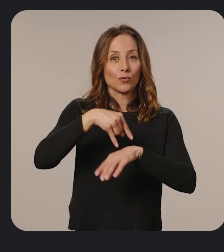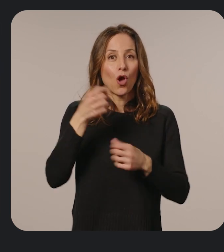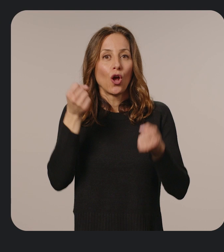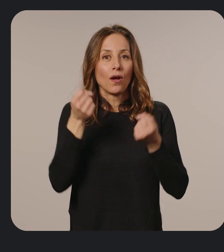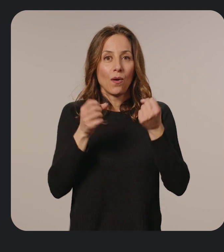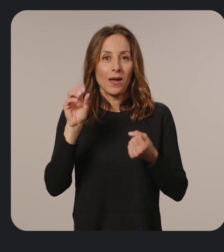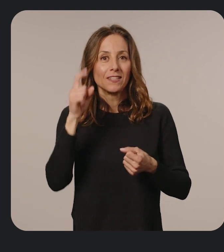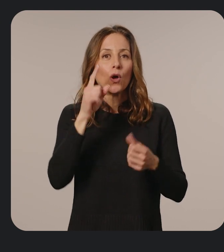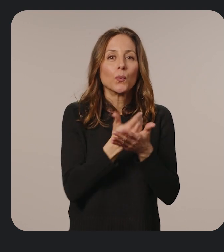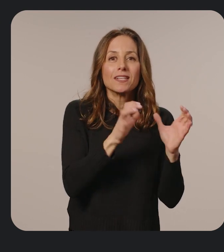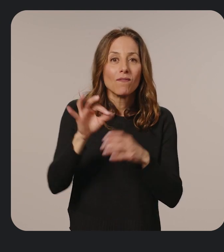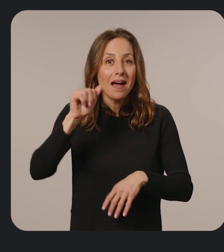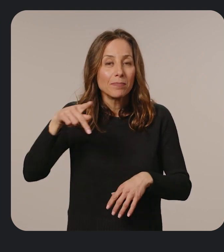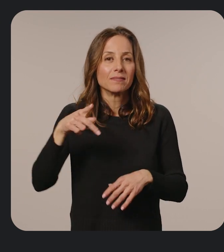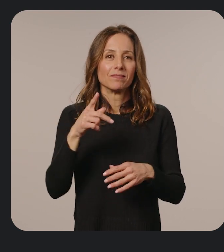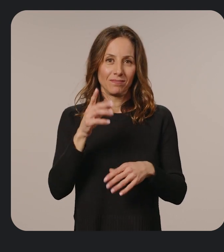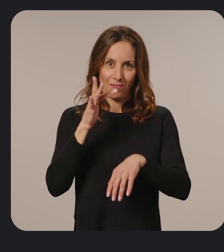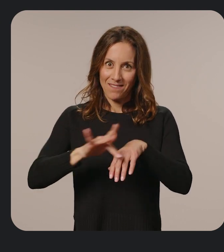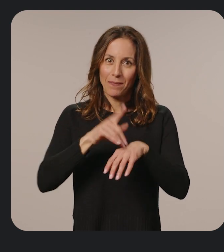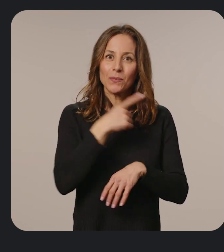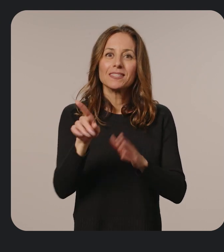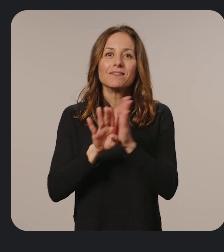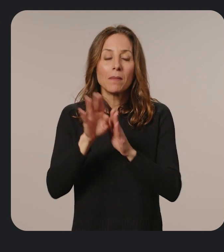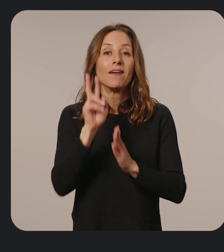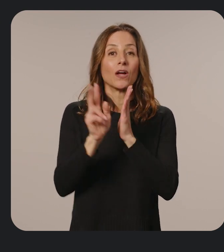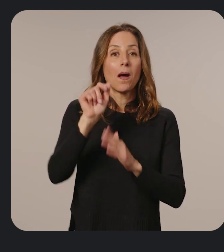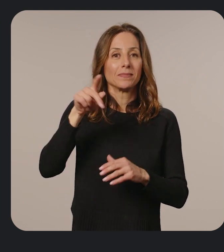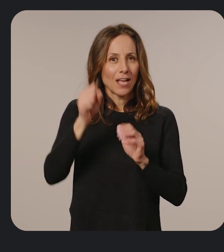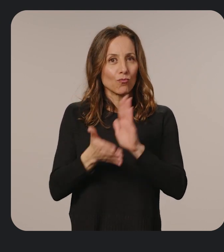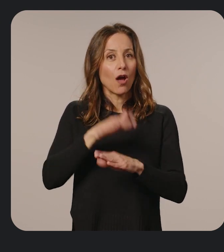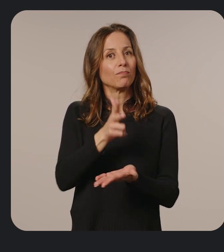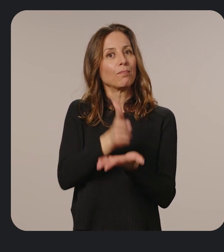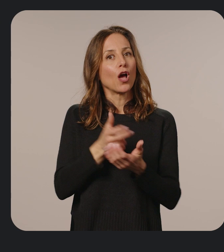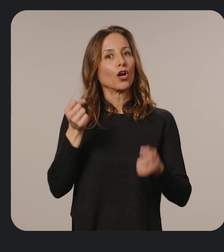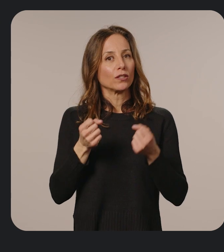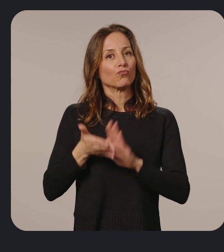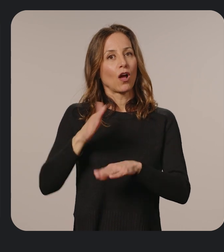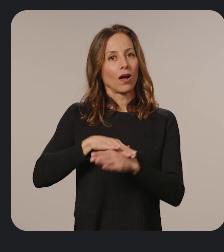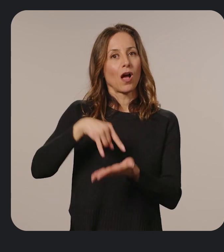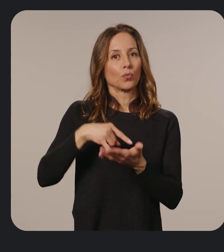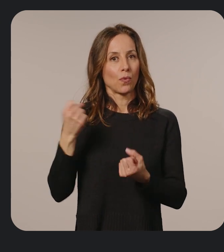for a new category of apps broadly available to develop. Video apps can run on parked cars running Android Automotive.